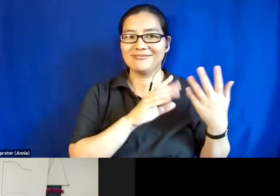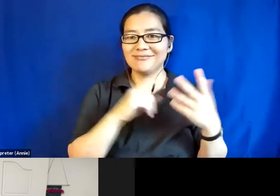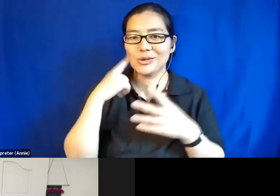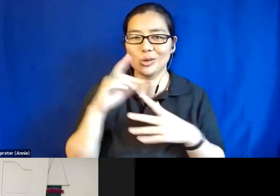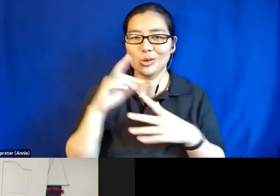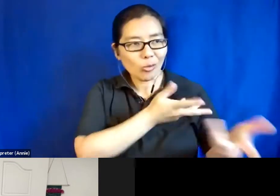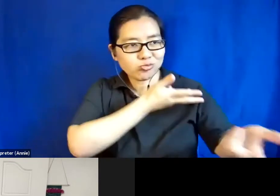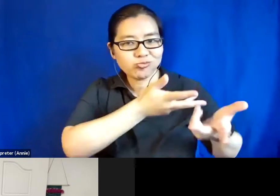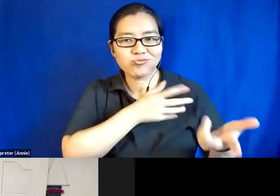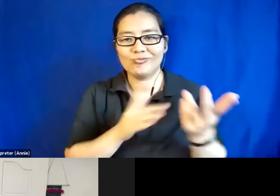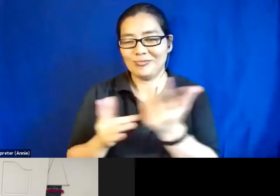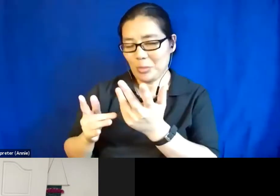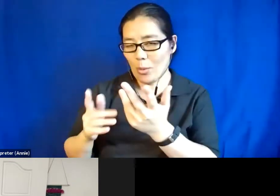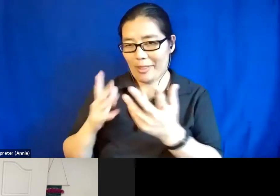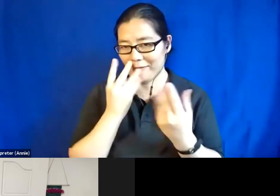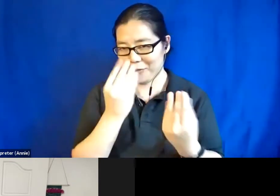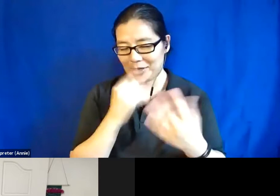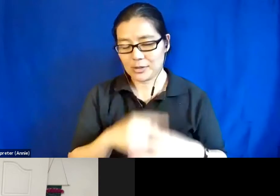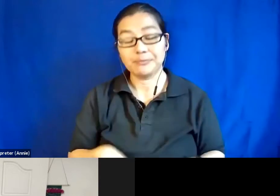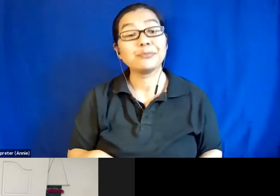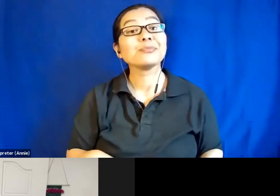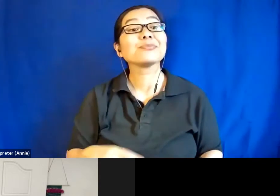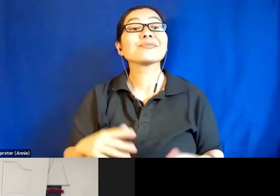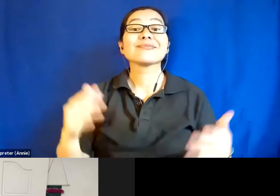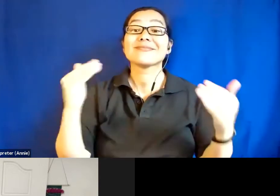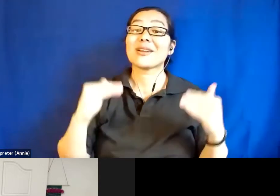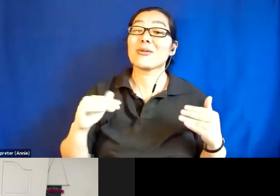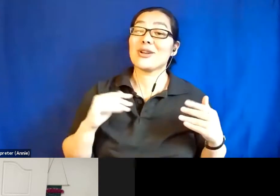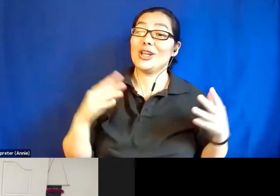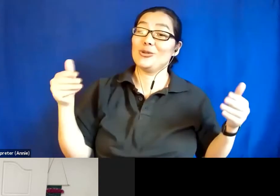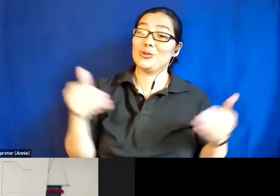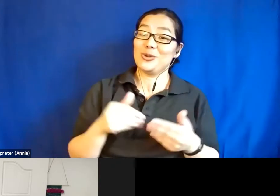with that, I would like to introduce this panel 's moderator, Dr. Joshua Miele.